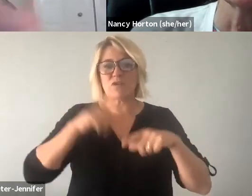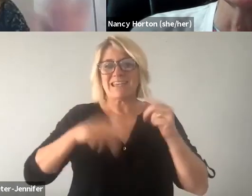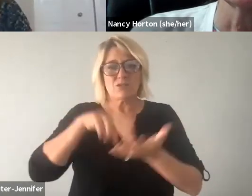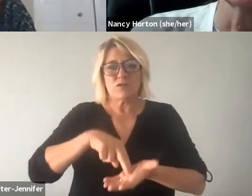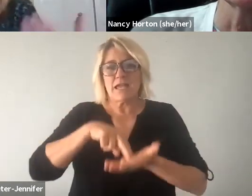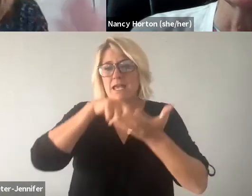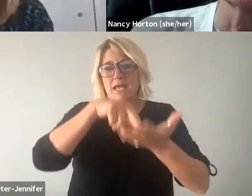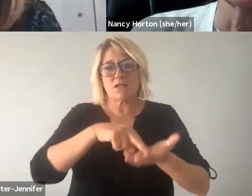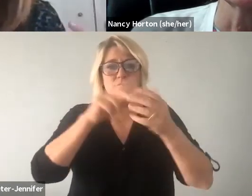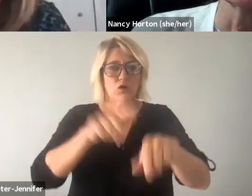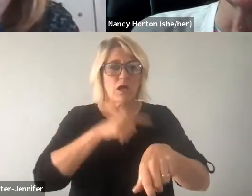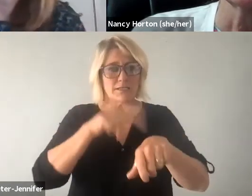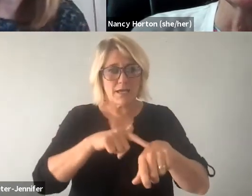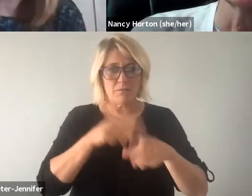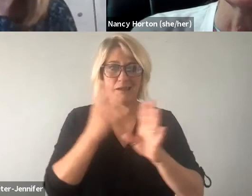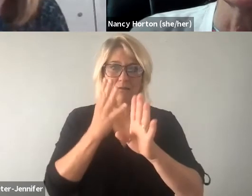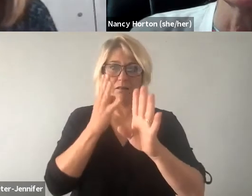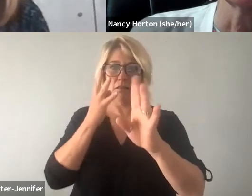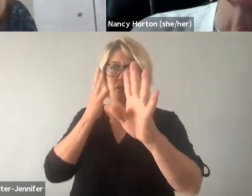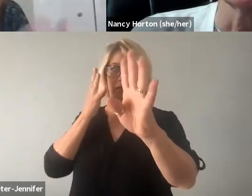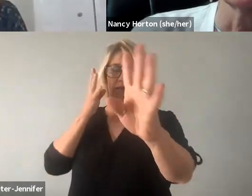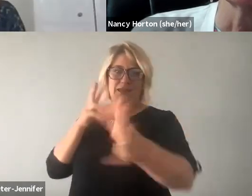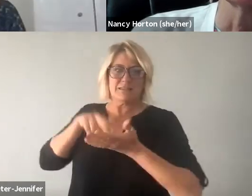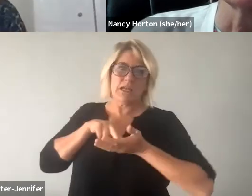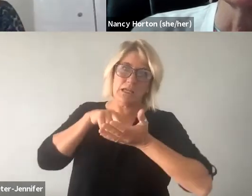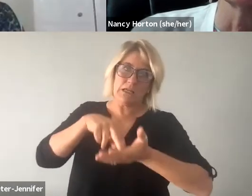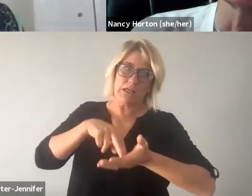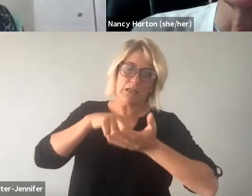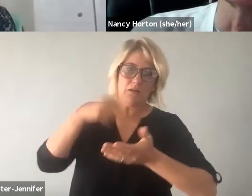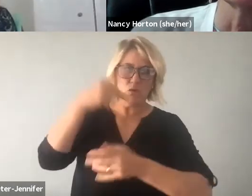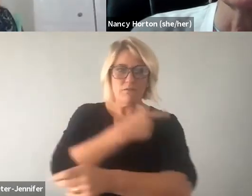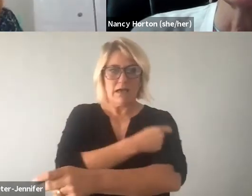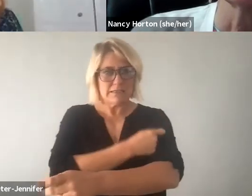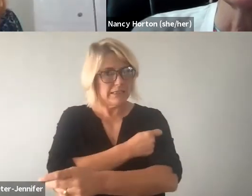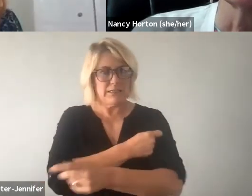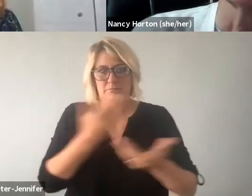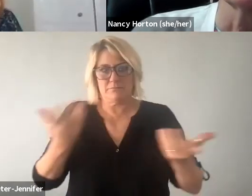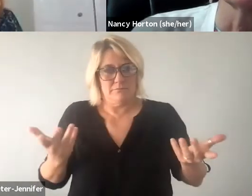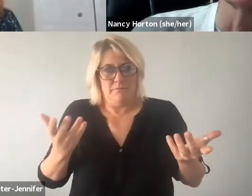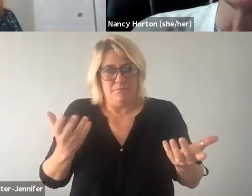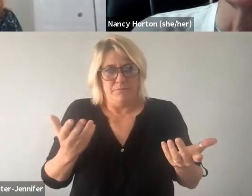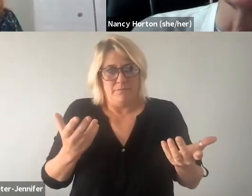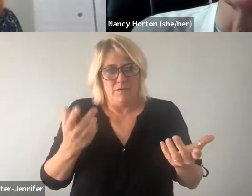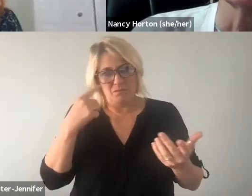the hospitals. Admitting service animals and providing seating to accommodate individuals who have